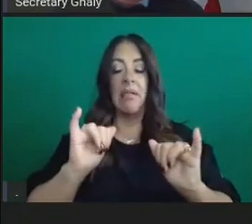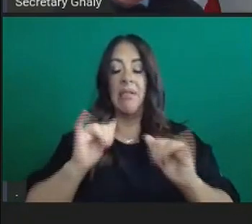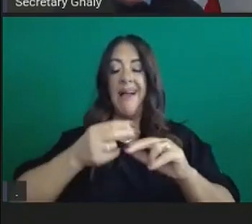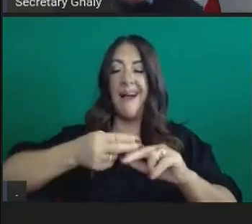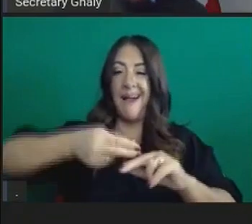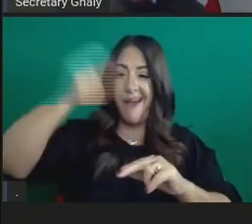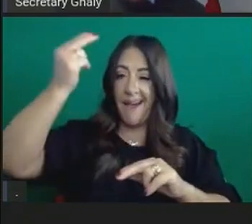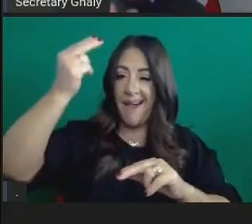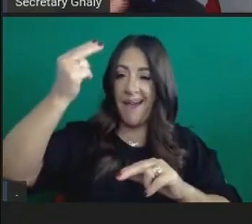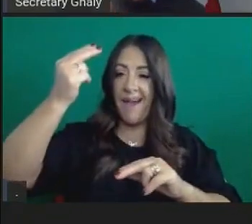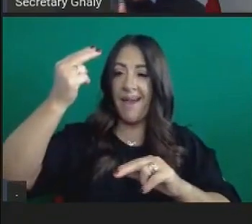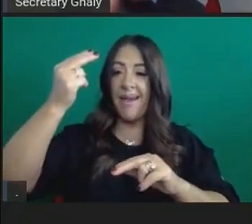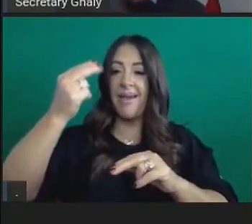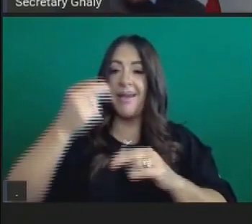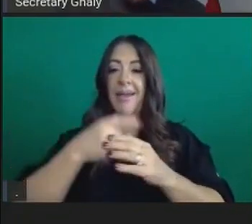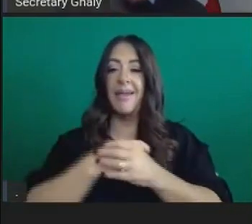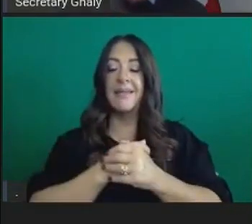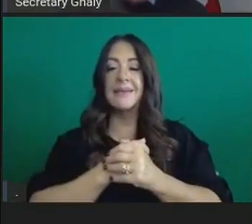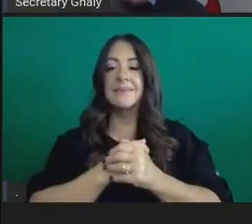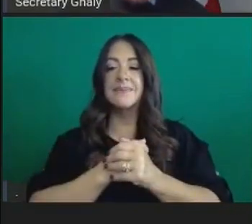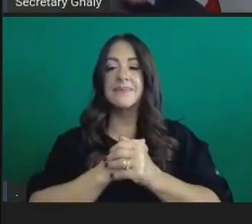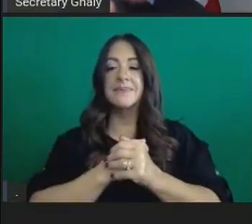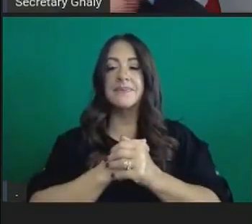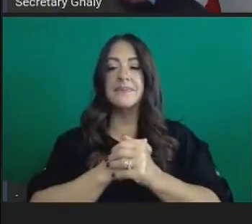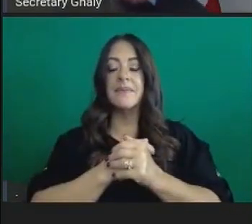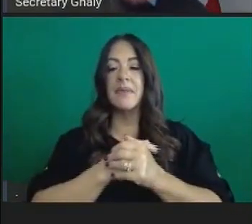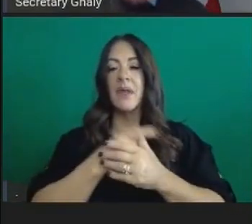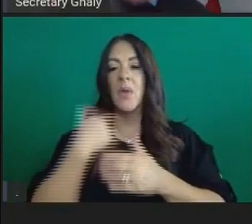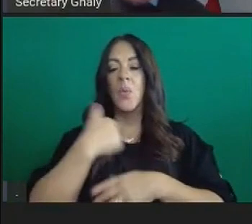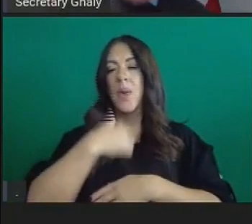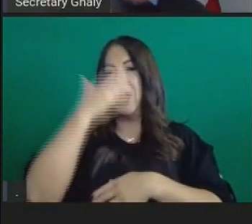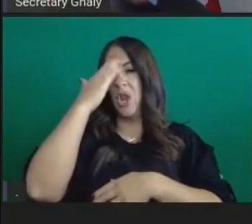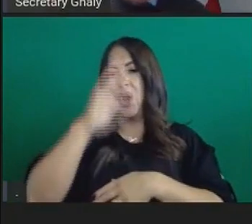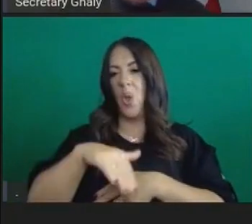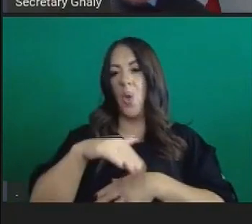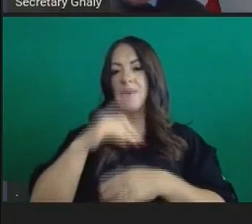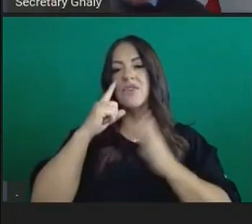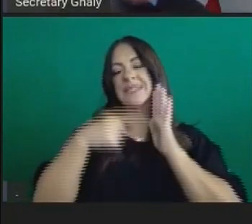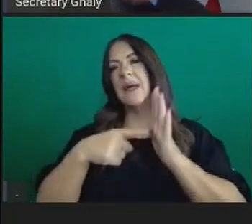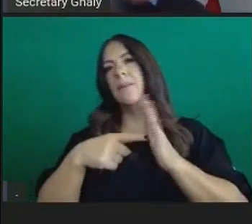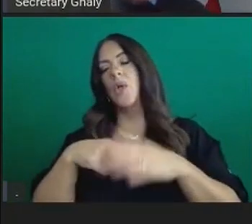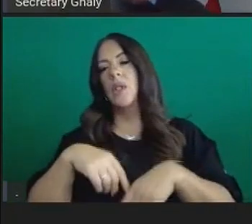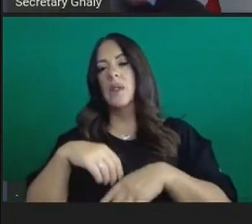15% IS GOING TO BE MUCH SMALLER. SIMILARLY IF YOUR SEVEN DAY AVERAGE CASE RATE IS VERY HIGH,